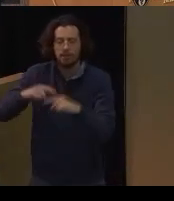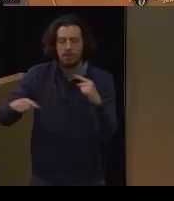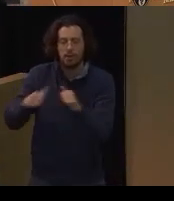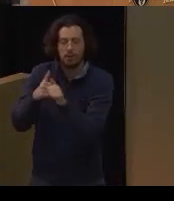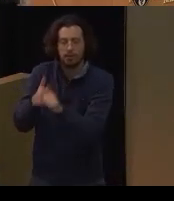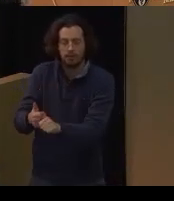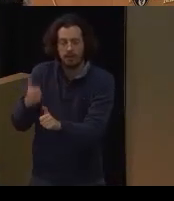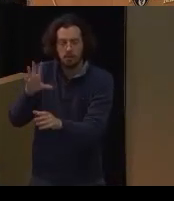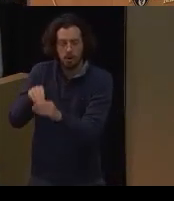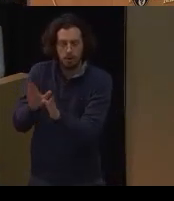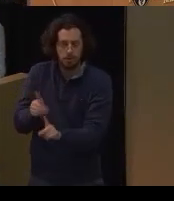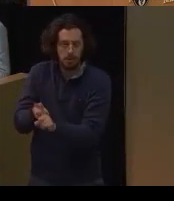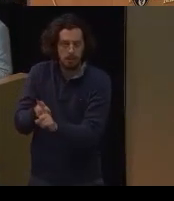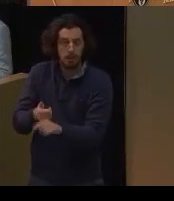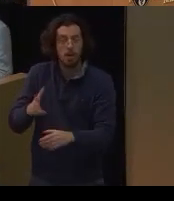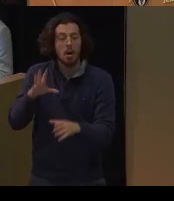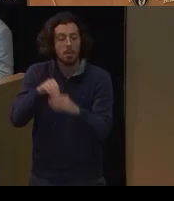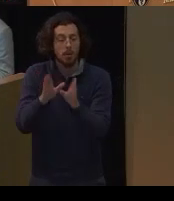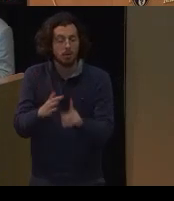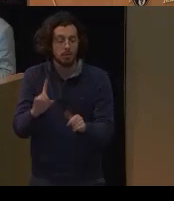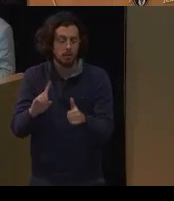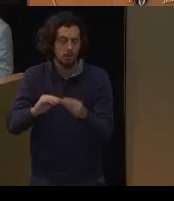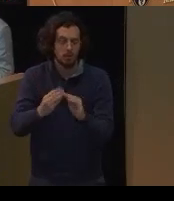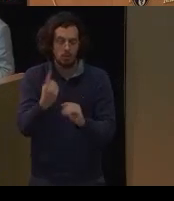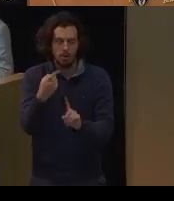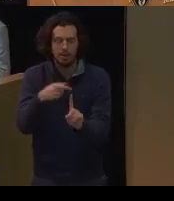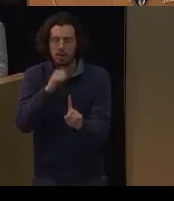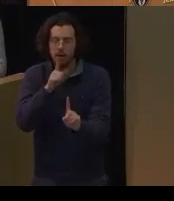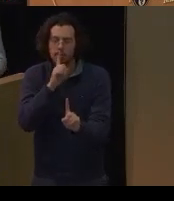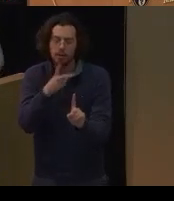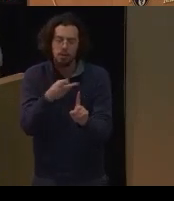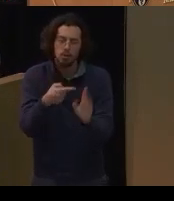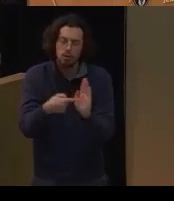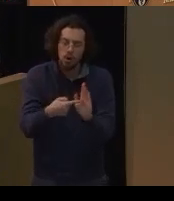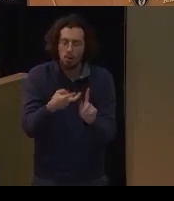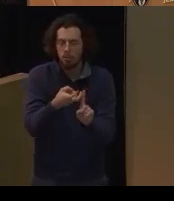participant one for example clearly isn't showing much of a transfer effect while participant 3 is